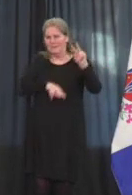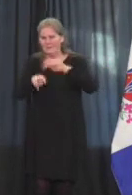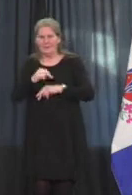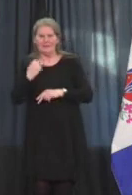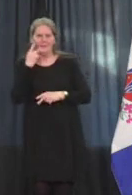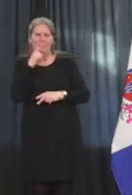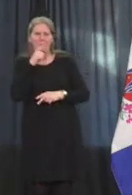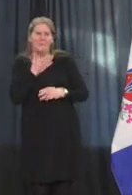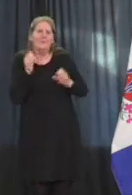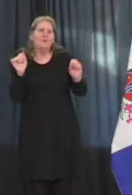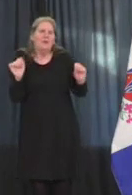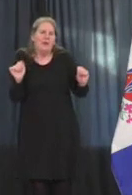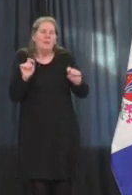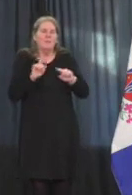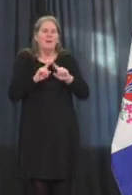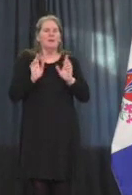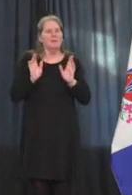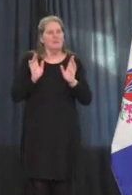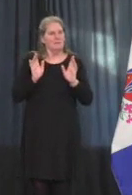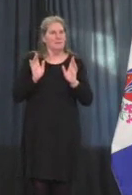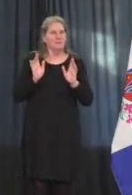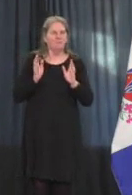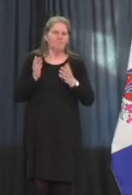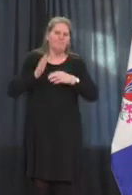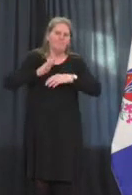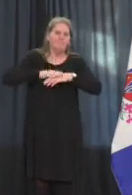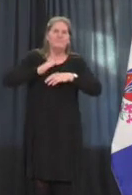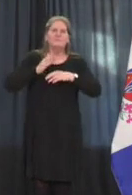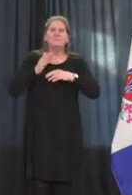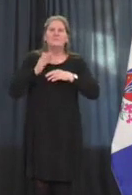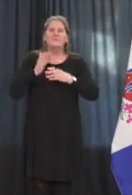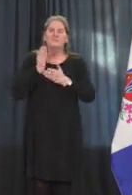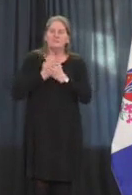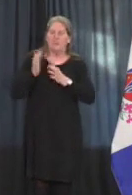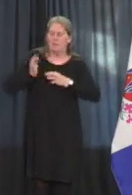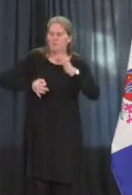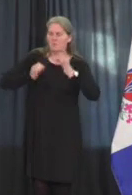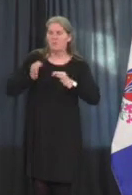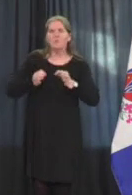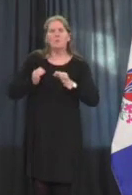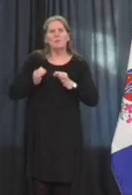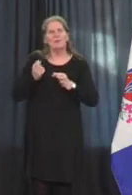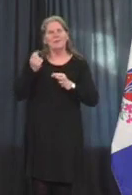CONTINUE ALTHOUGH I CAUTION THAT SOME COURT MATTERS ARE NOW BEING DONE, OF COURSE, VIRTUALLY OR